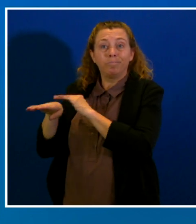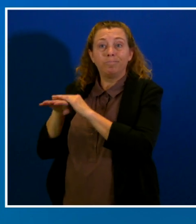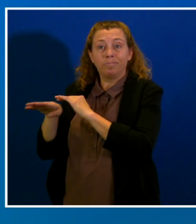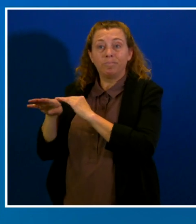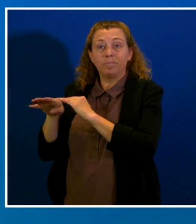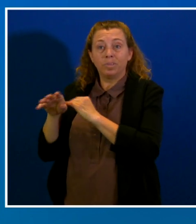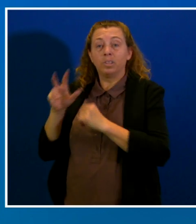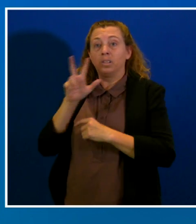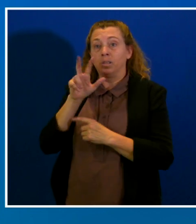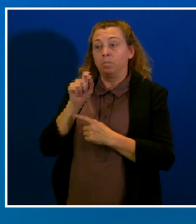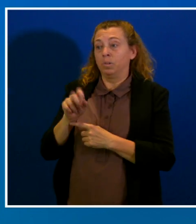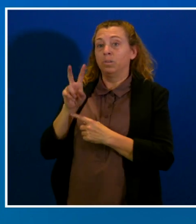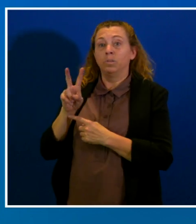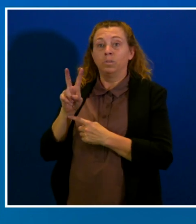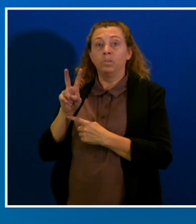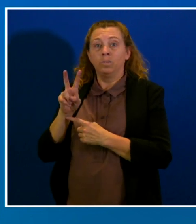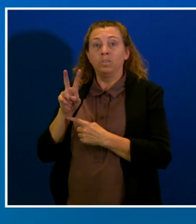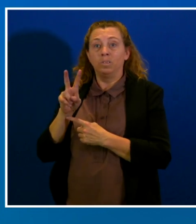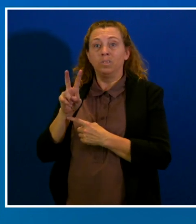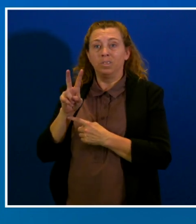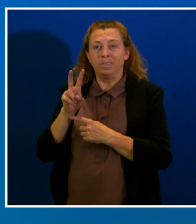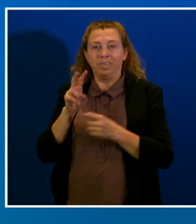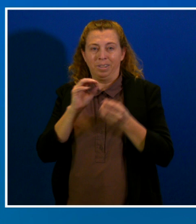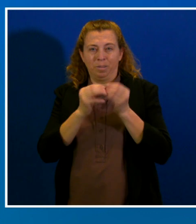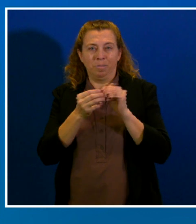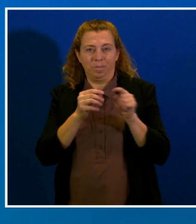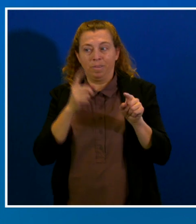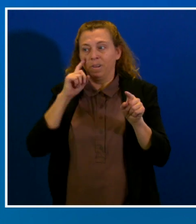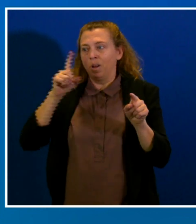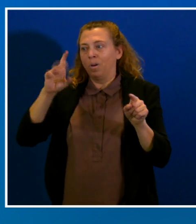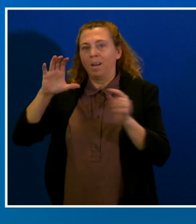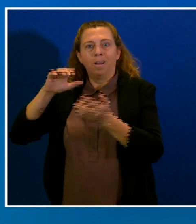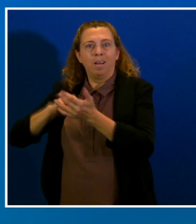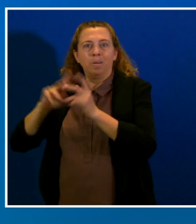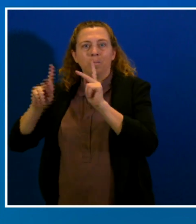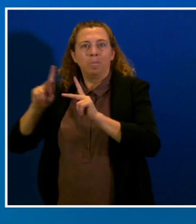While we are very close to exceeding the state's requirements for case rates.